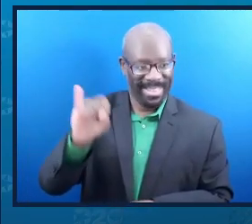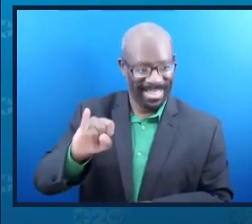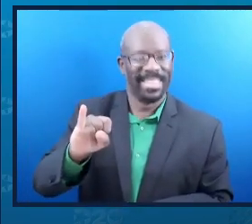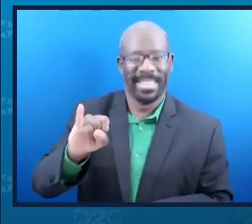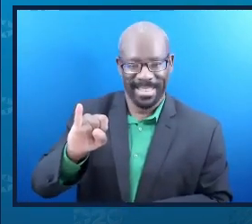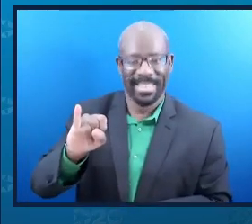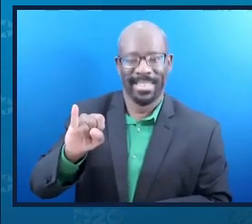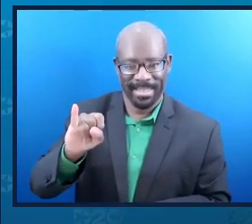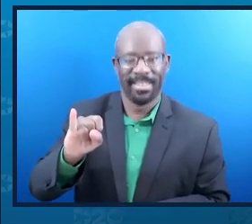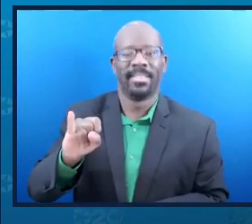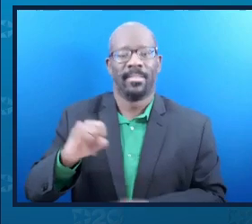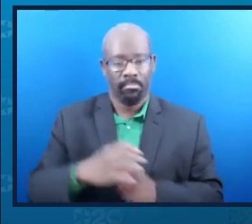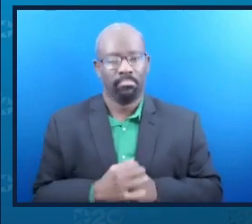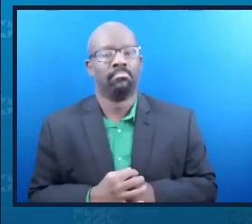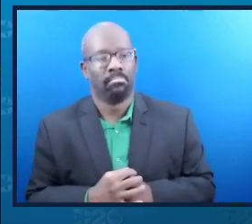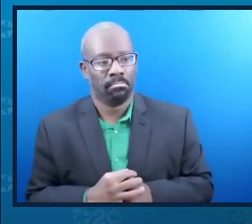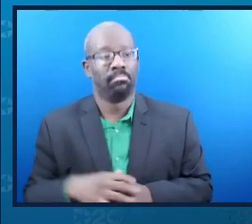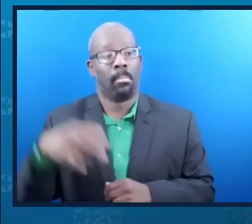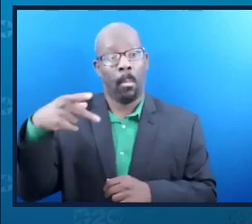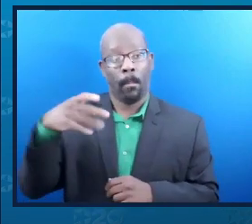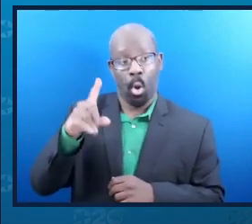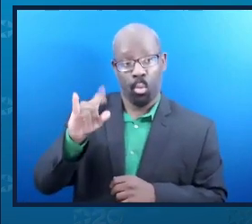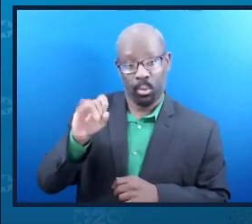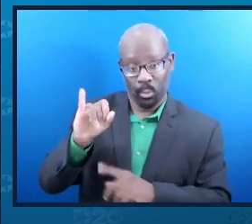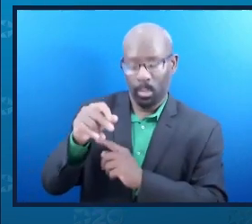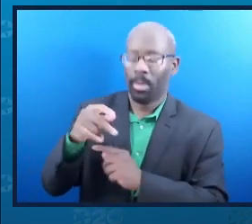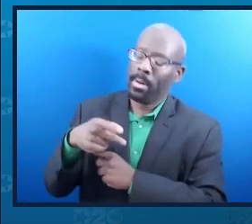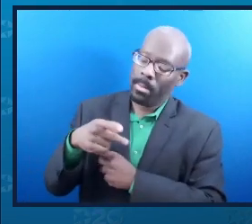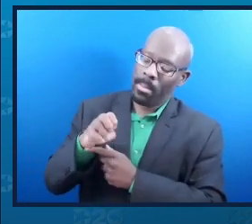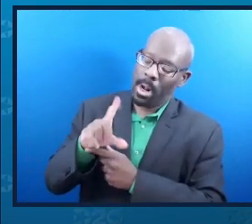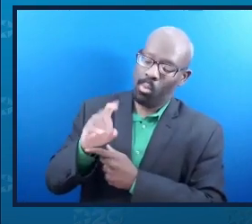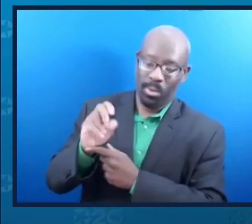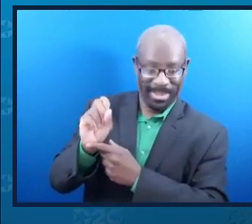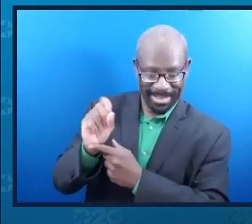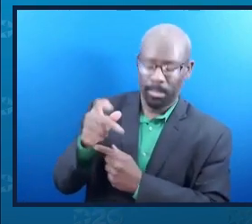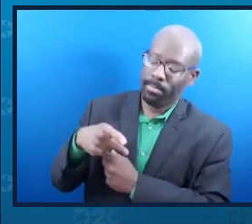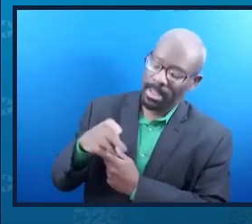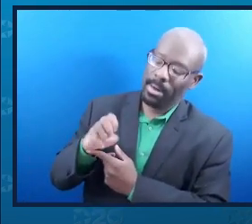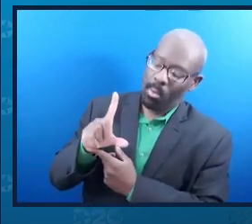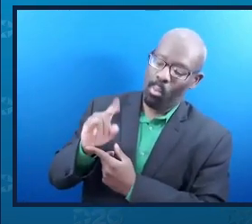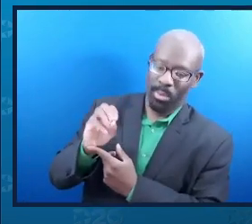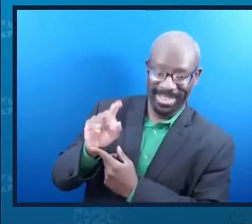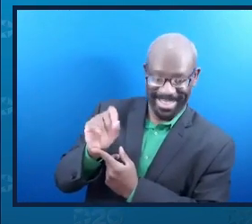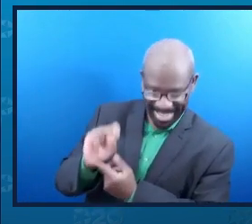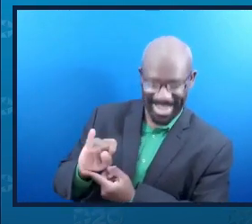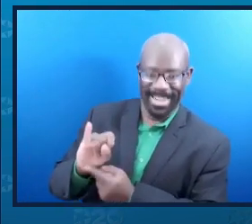REPRESENTATIVES. SHE WAS THE SECOND ONE, TOO. THANKS TO SPEAKER PELOSI, WE'VE BEEN ABLE TO HOLD THIS PRESIDENT